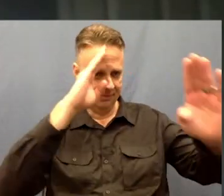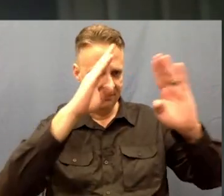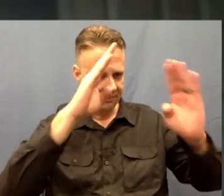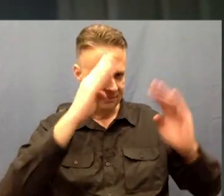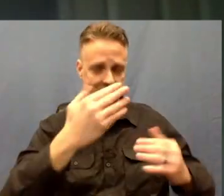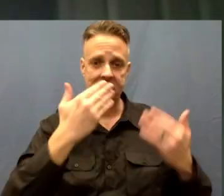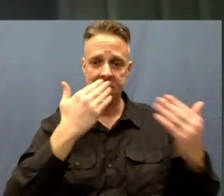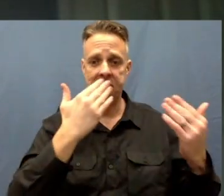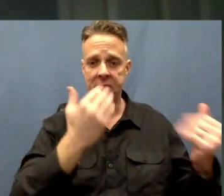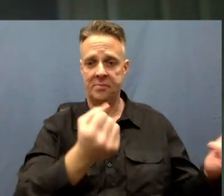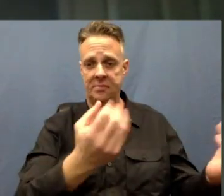MUCH. FIRST OF ALL I WANT TO SAY THANK